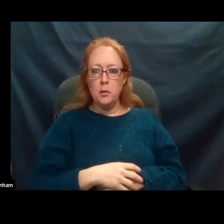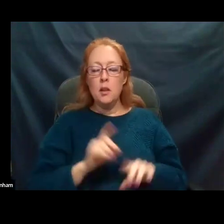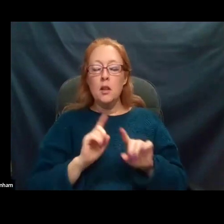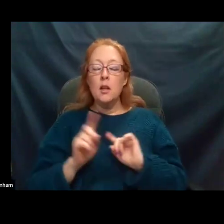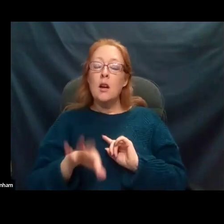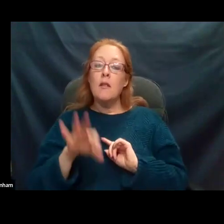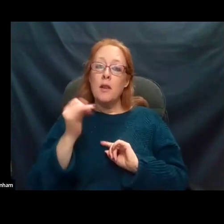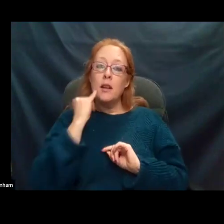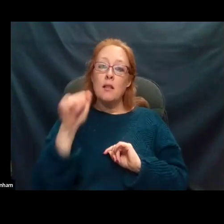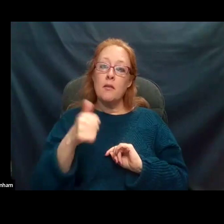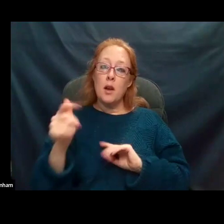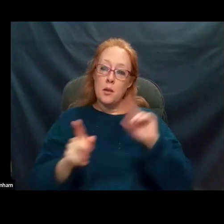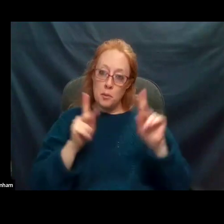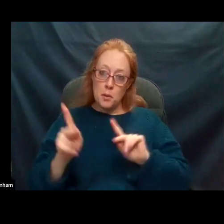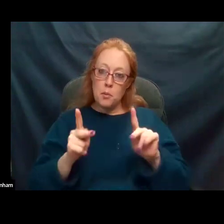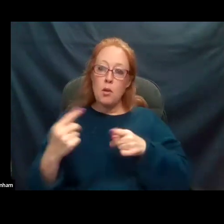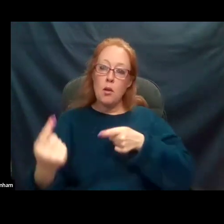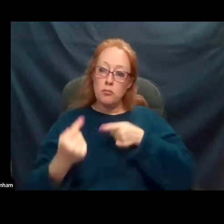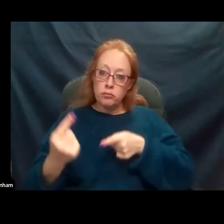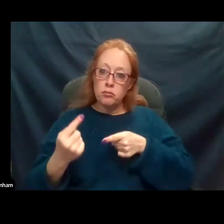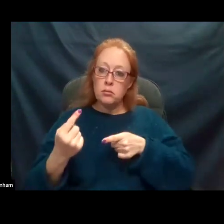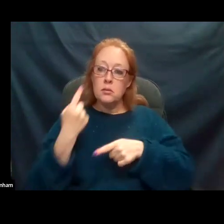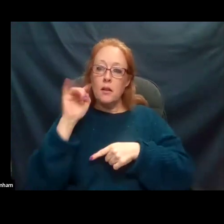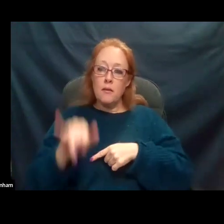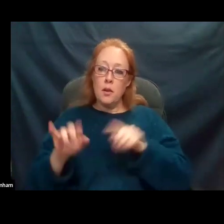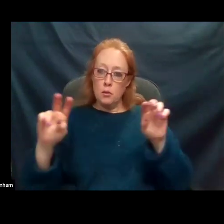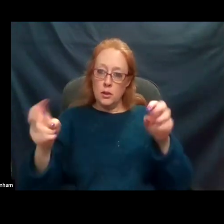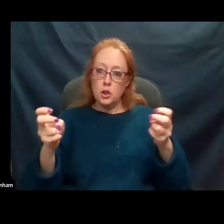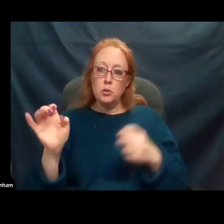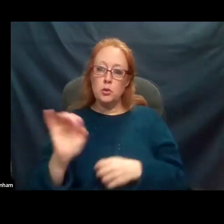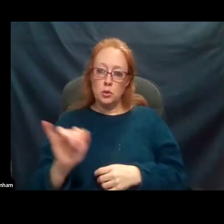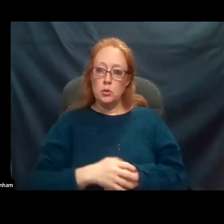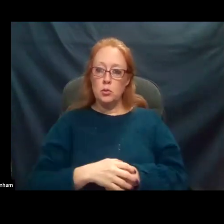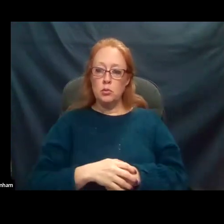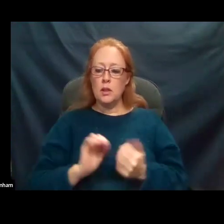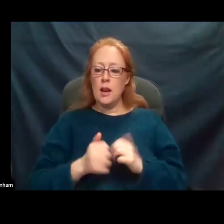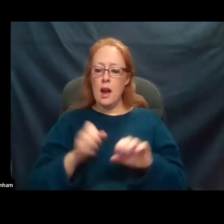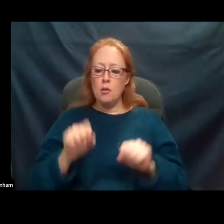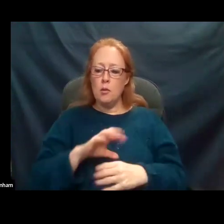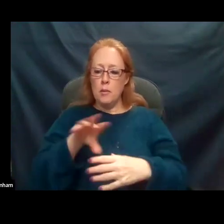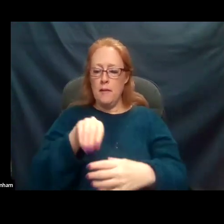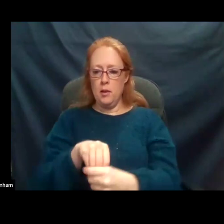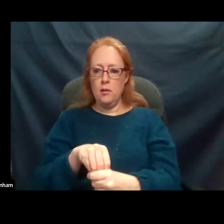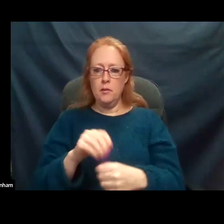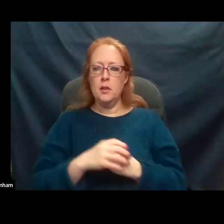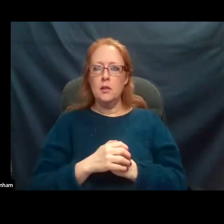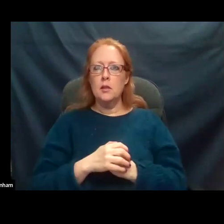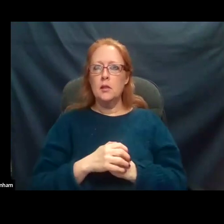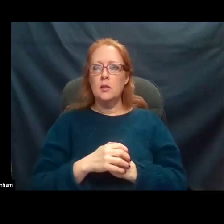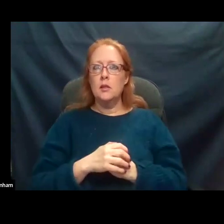But make the list.